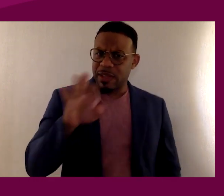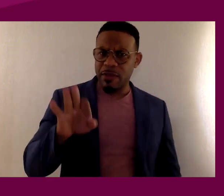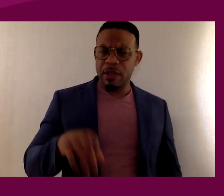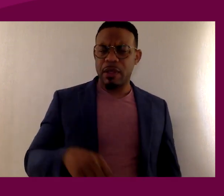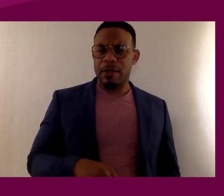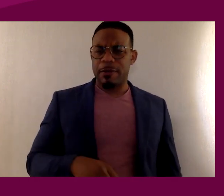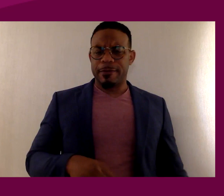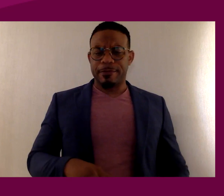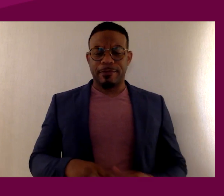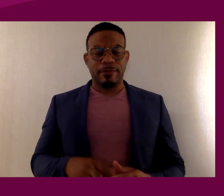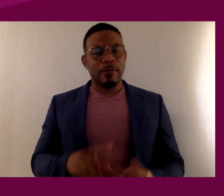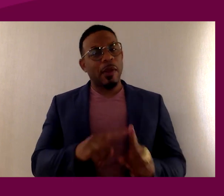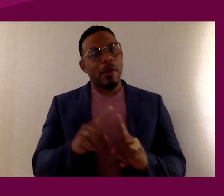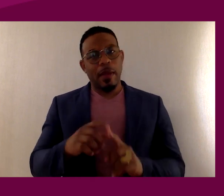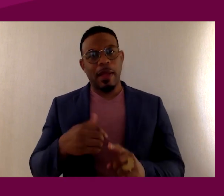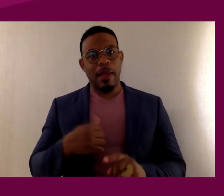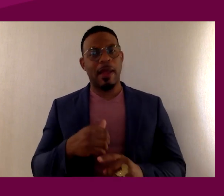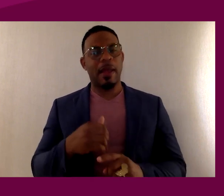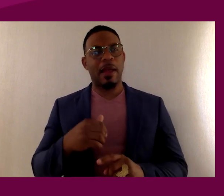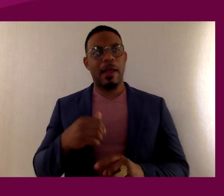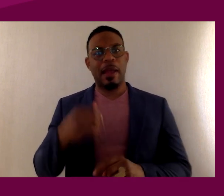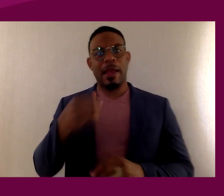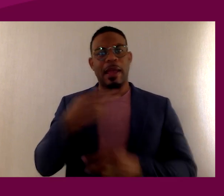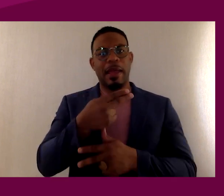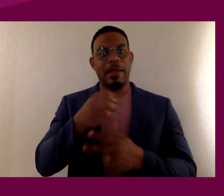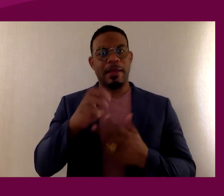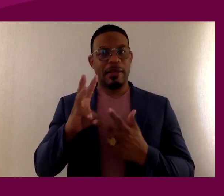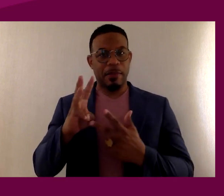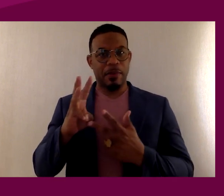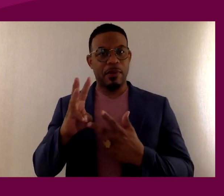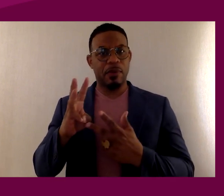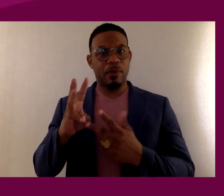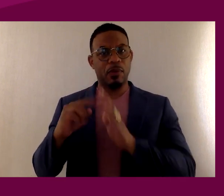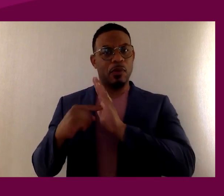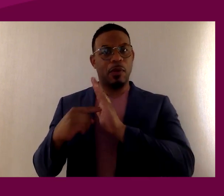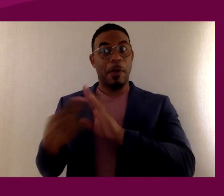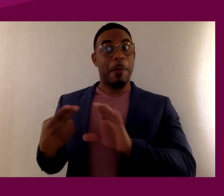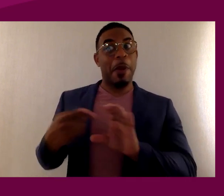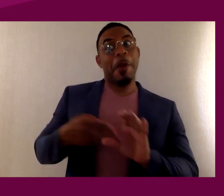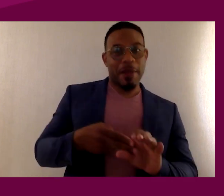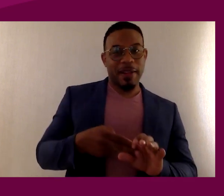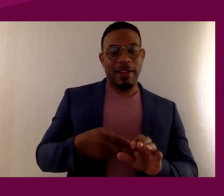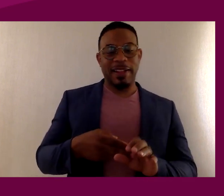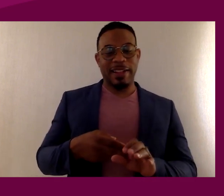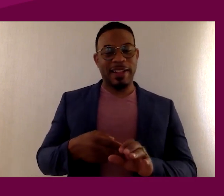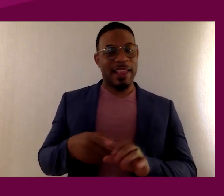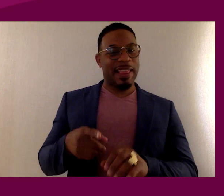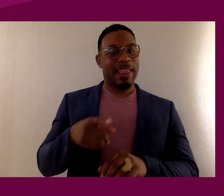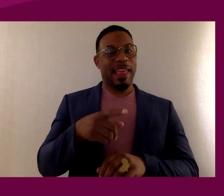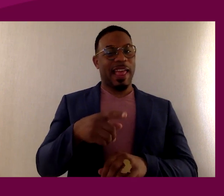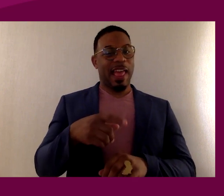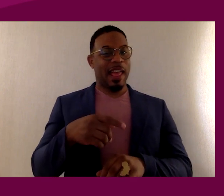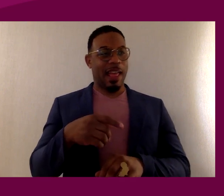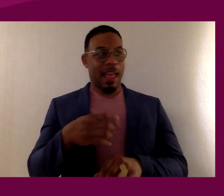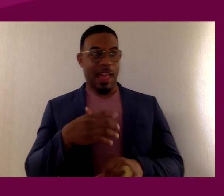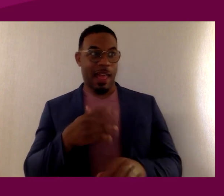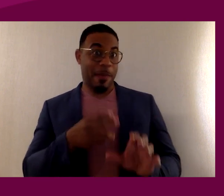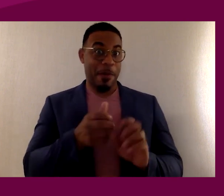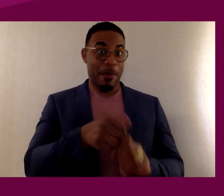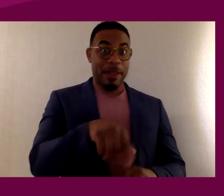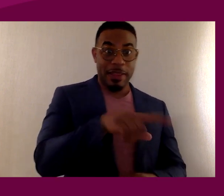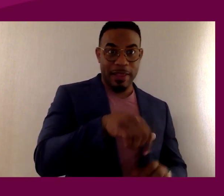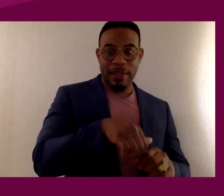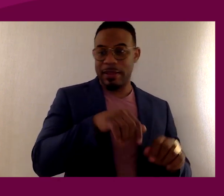that was very supportive in San Francisco. And also had an HEW official participating. I